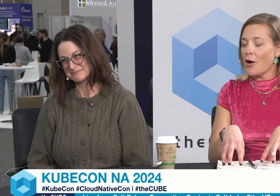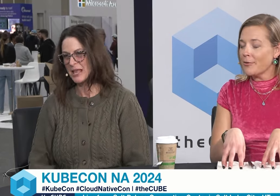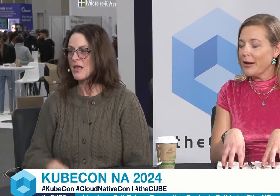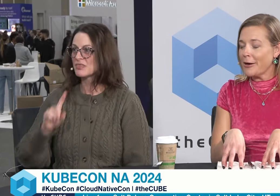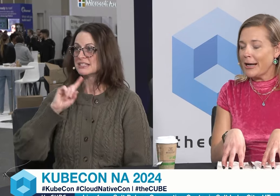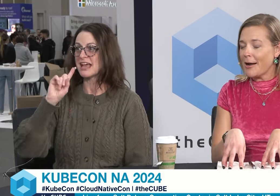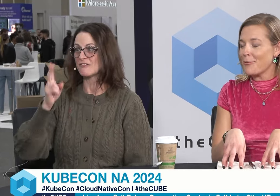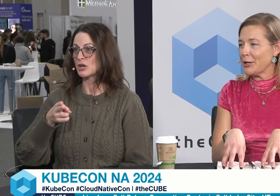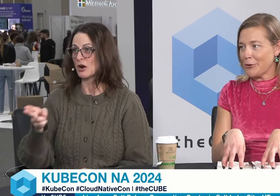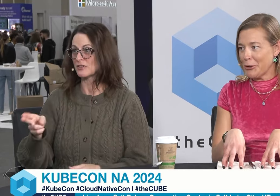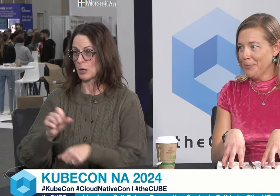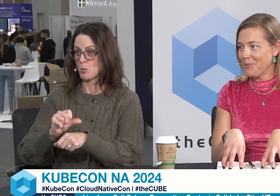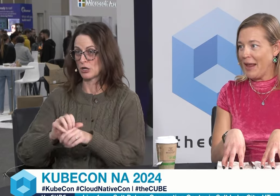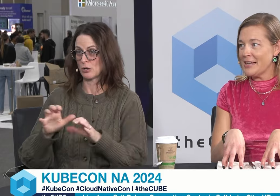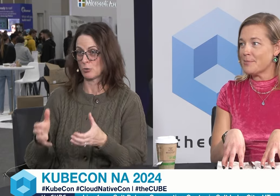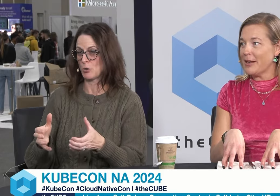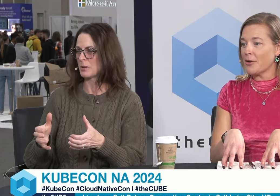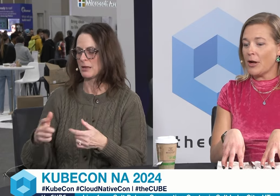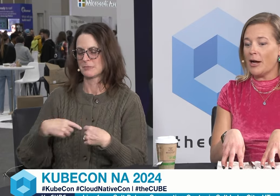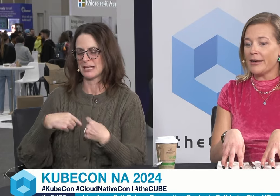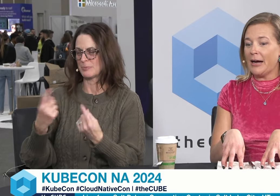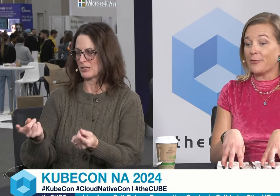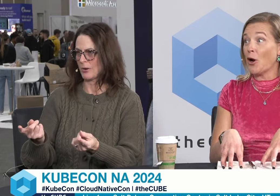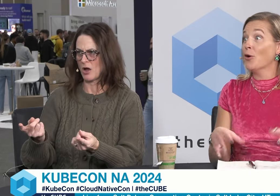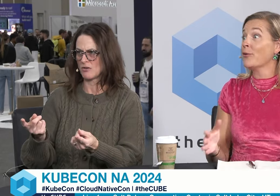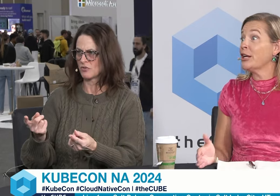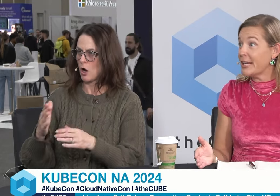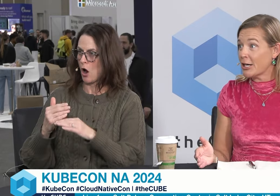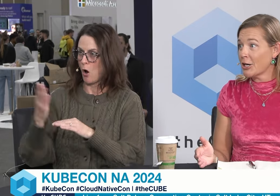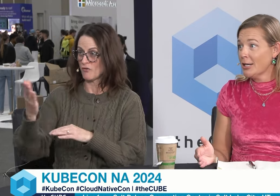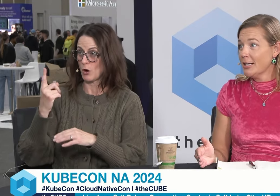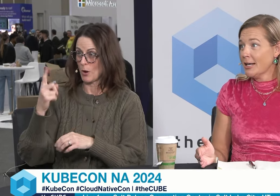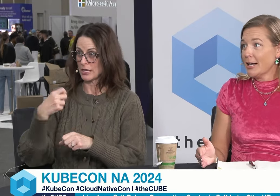The Deaf and Hard of Hearing Working Group has been going on now for over a year.